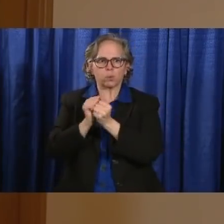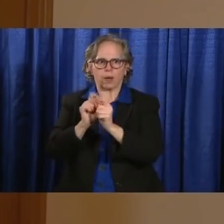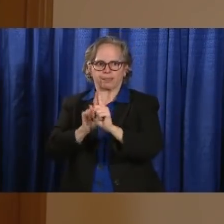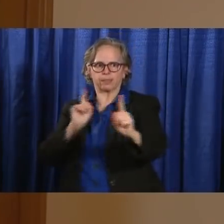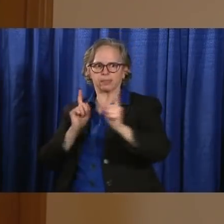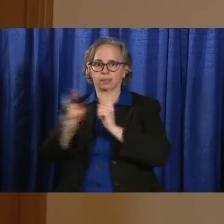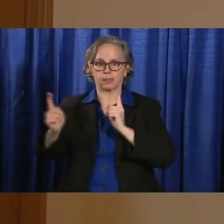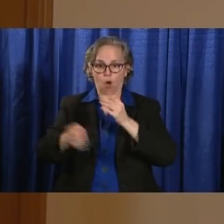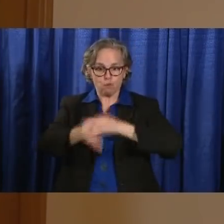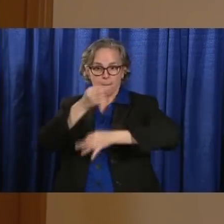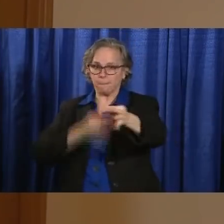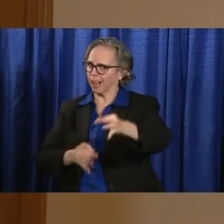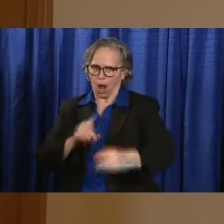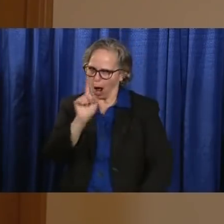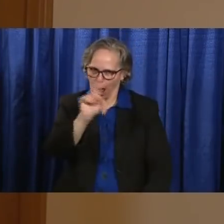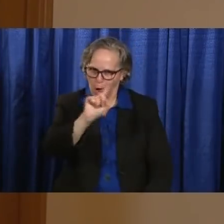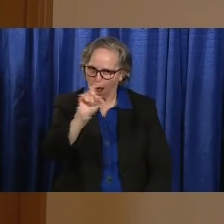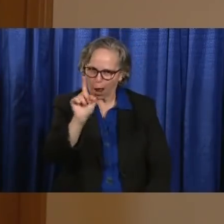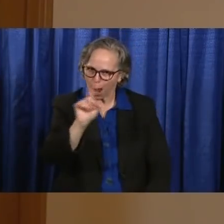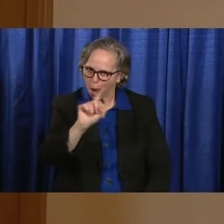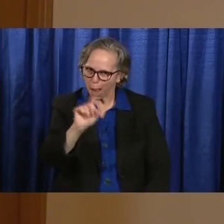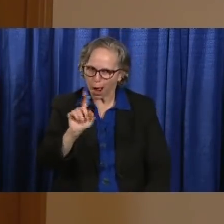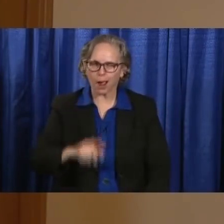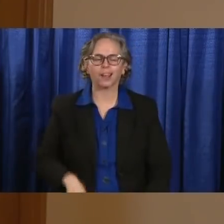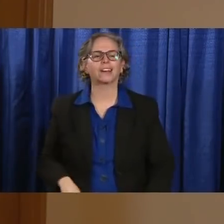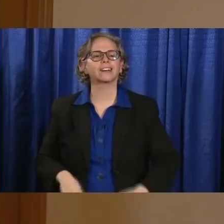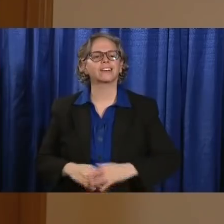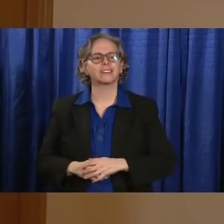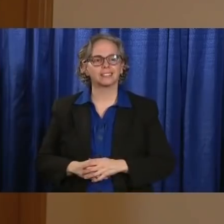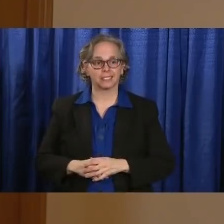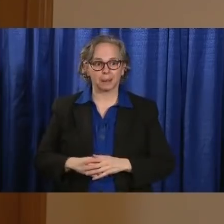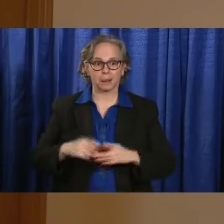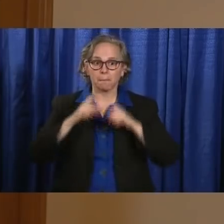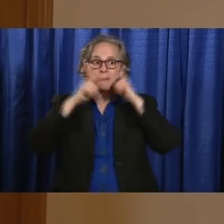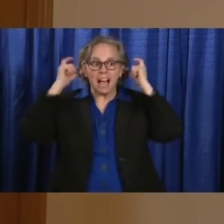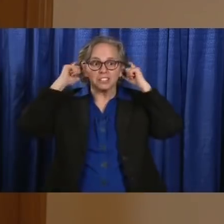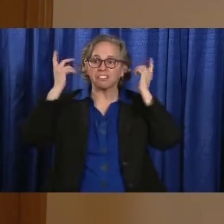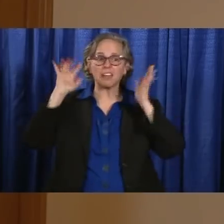I WANT YOU TO KNOW THAT MASKS WILL BE IN ADDITION TO WHAT WE ARE DOING.